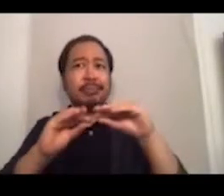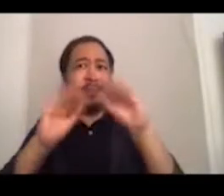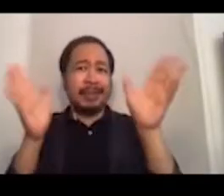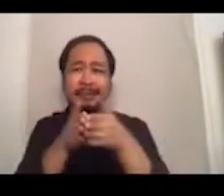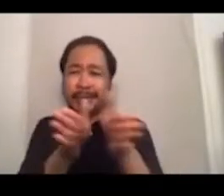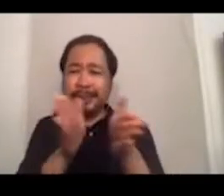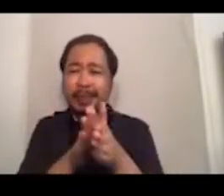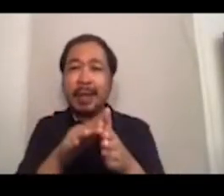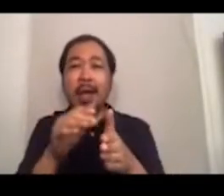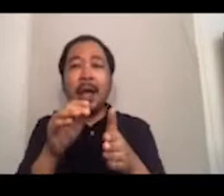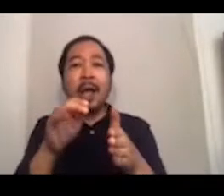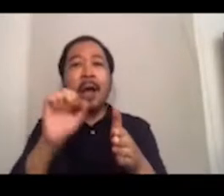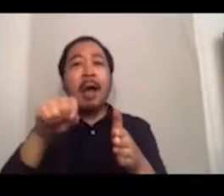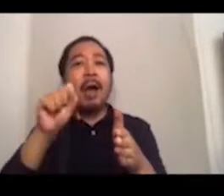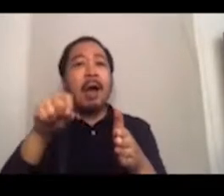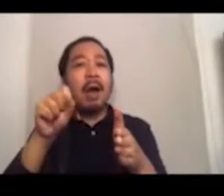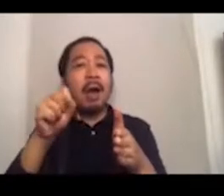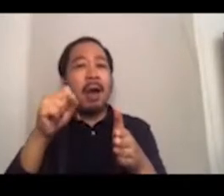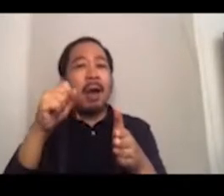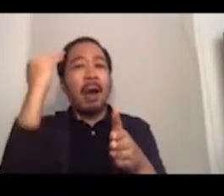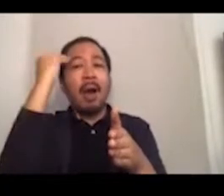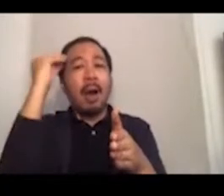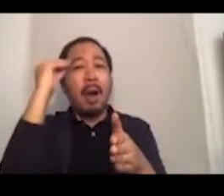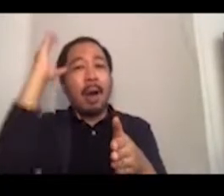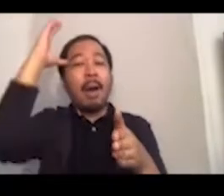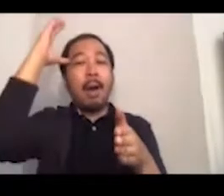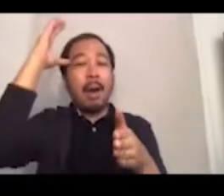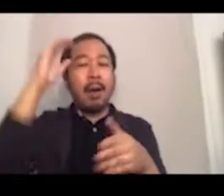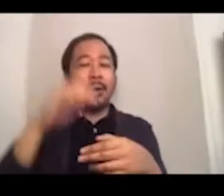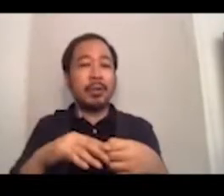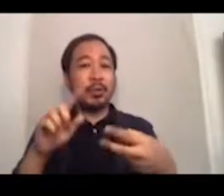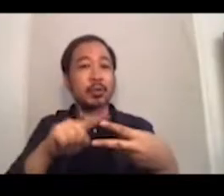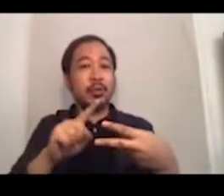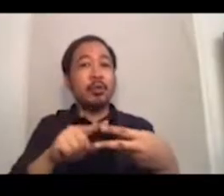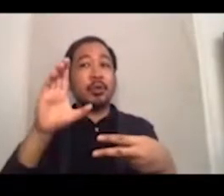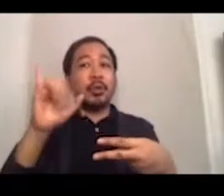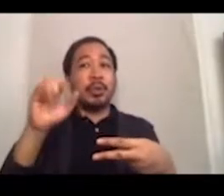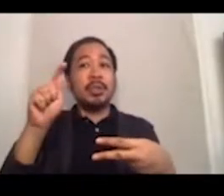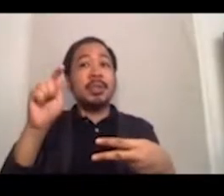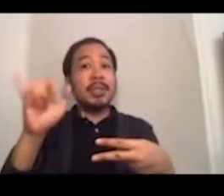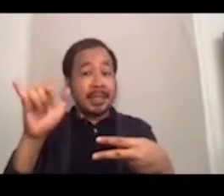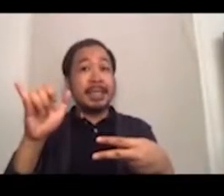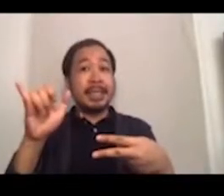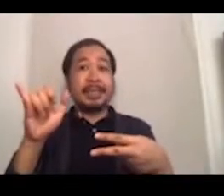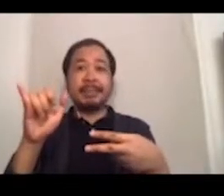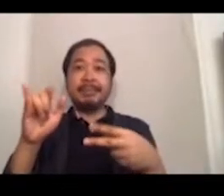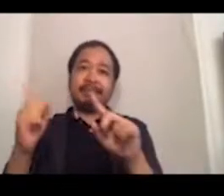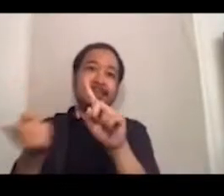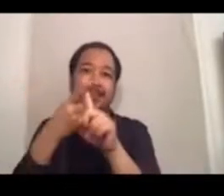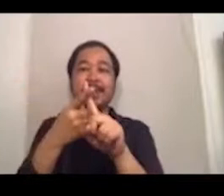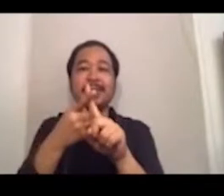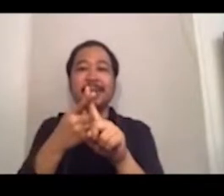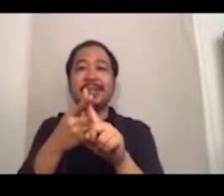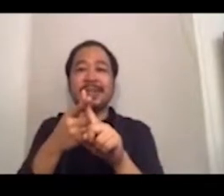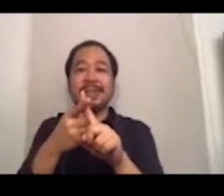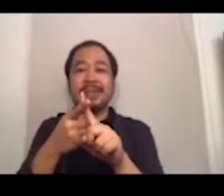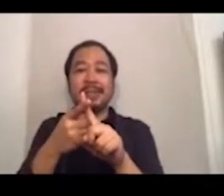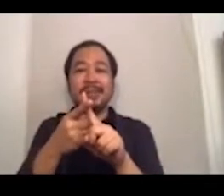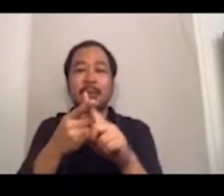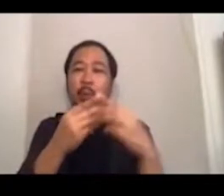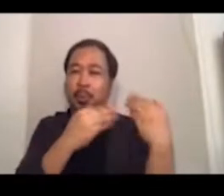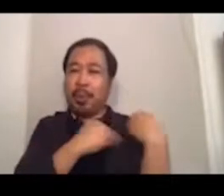as has Valerie, as has the Special Envoy, as have other speakers stated here today,